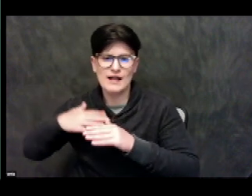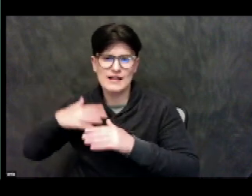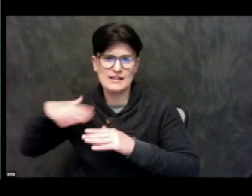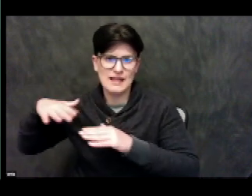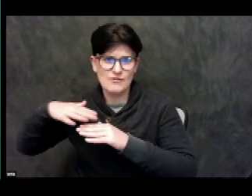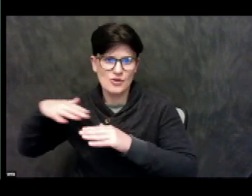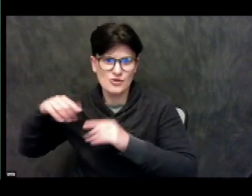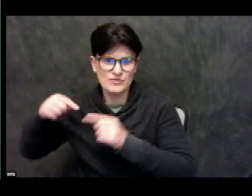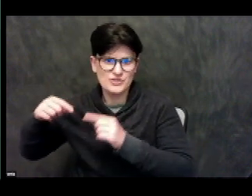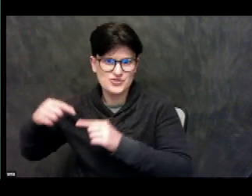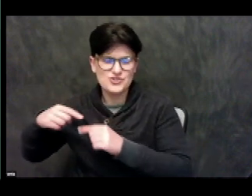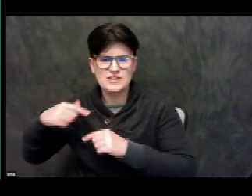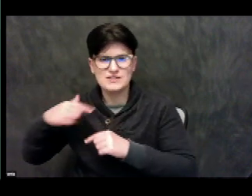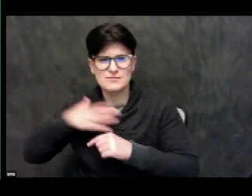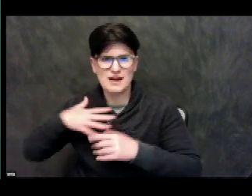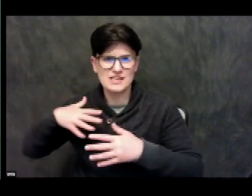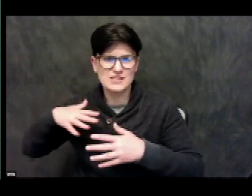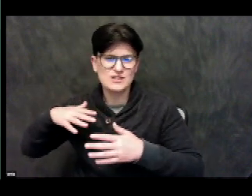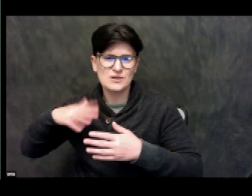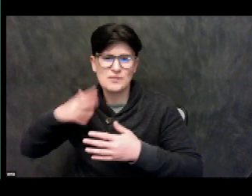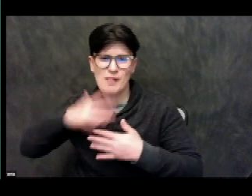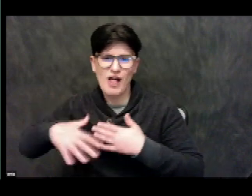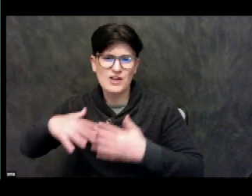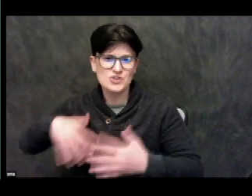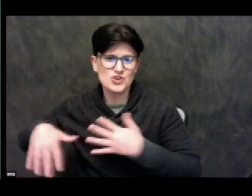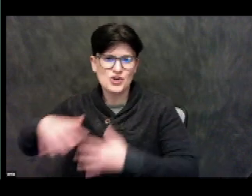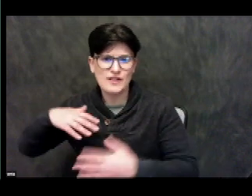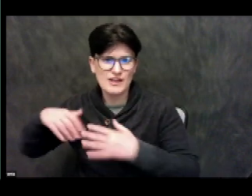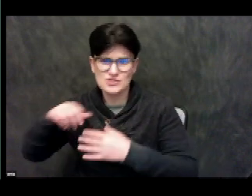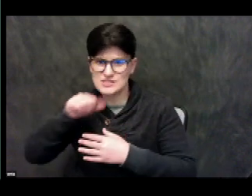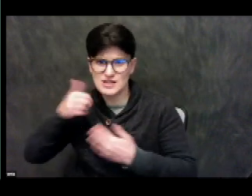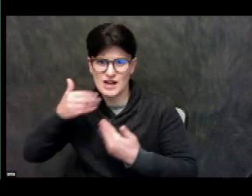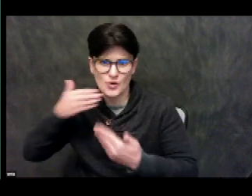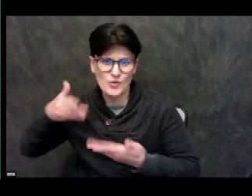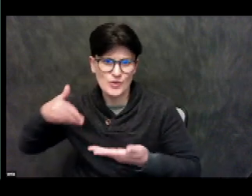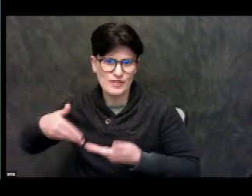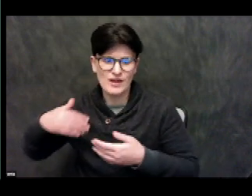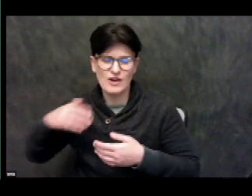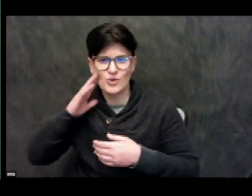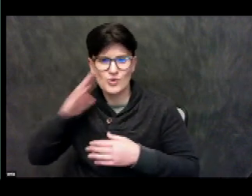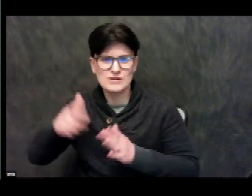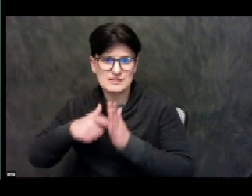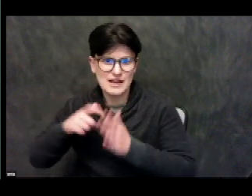weeks to heal again, There's not a yes and no.